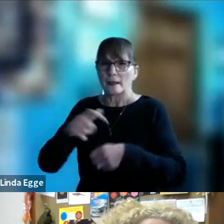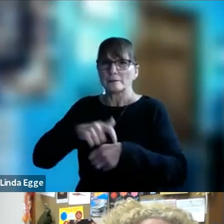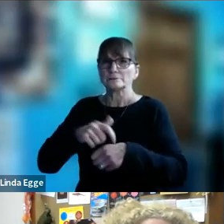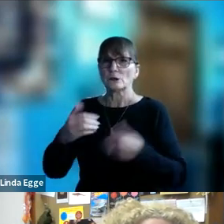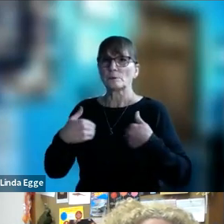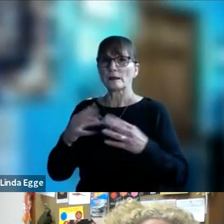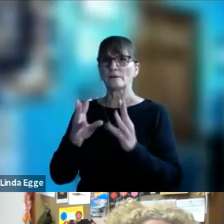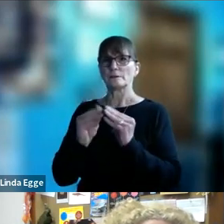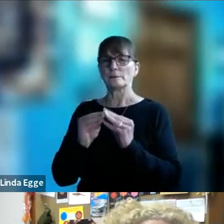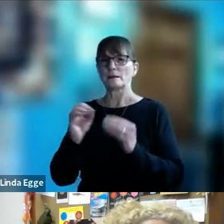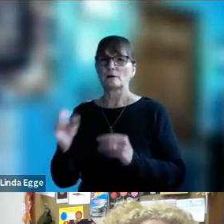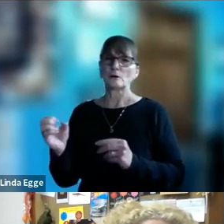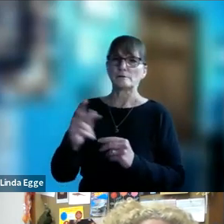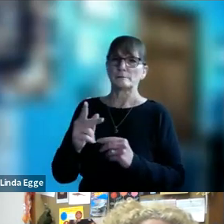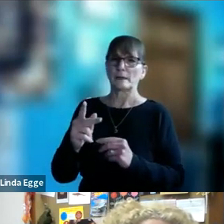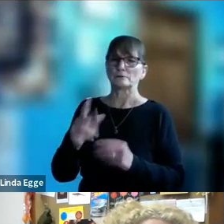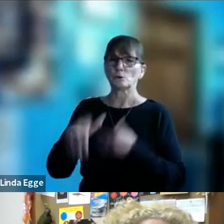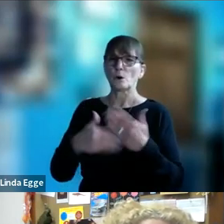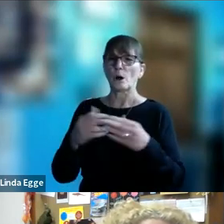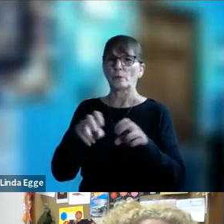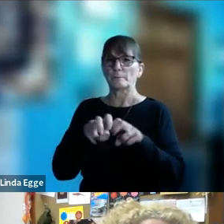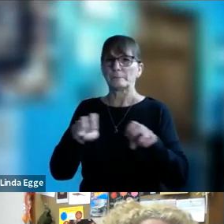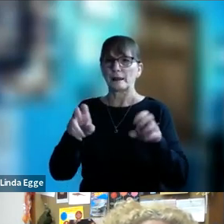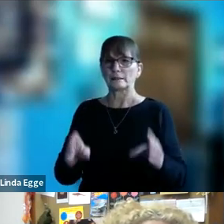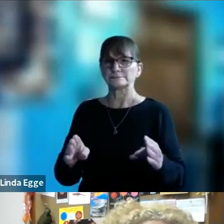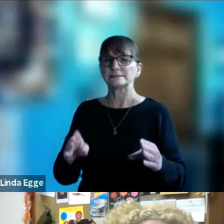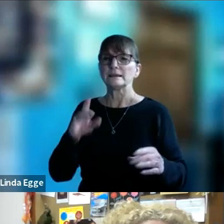I'll just throw it back to all the panelists. Is there anything, any question that you saw